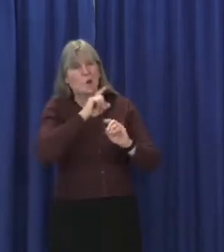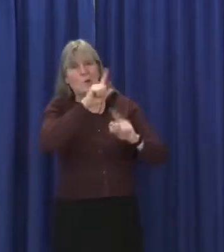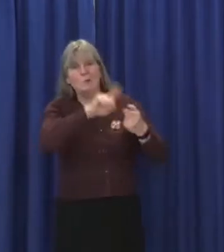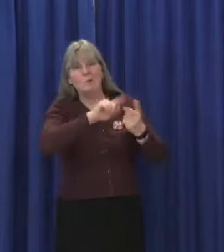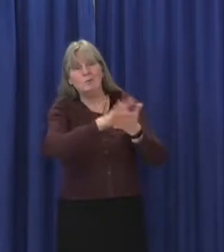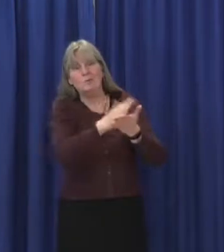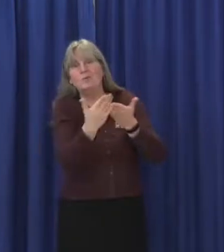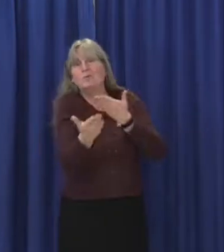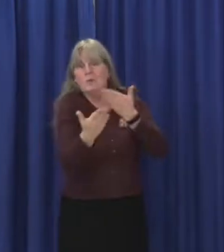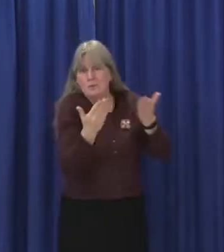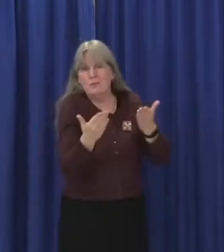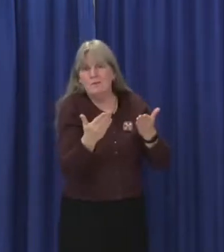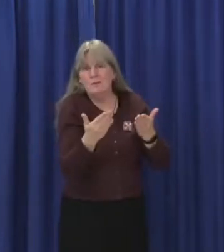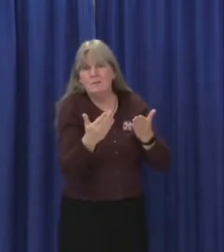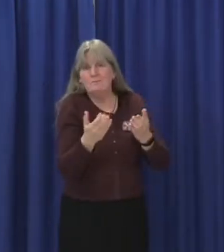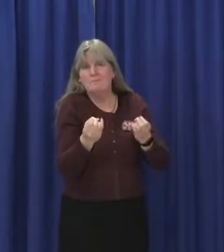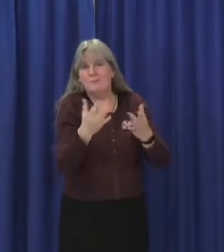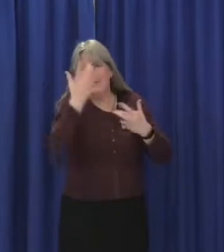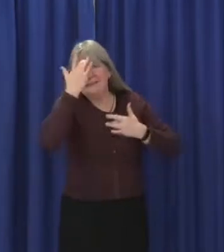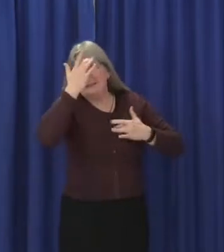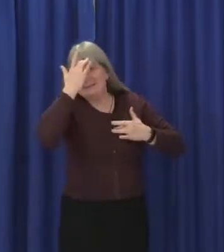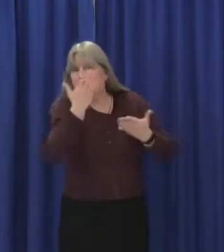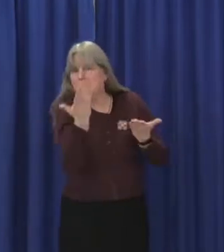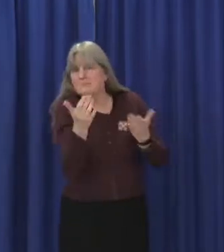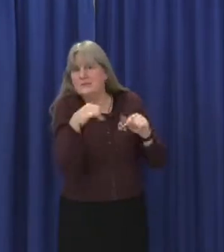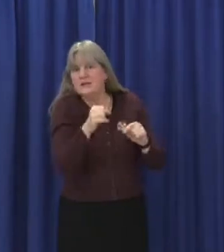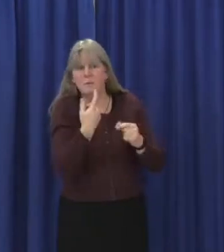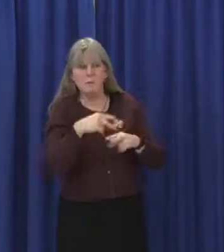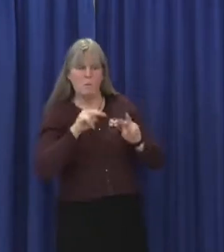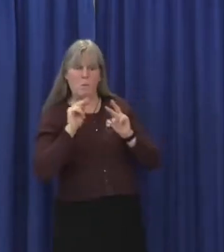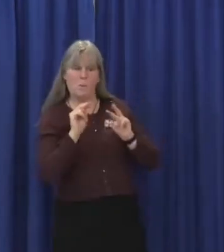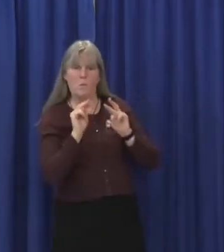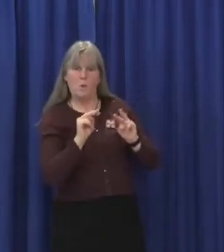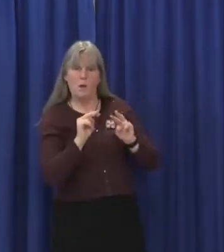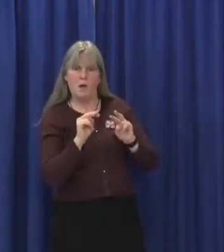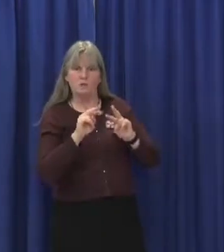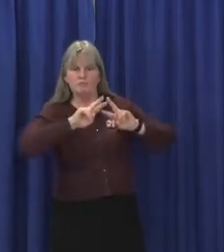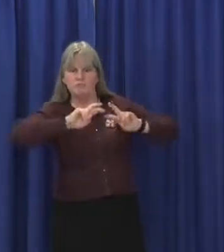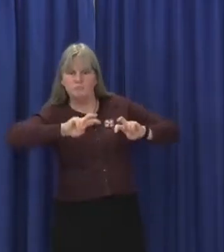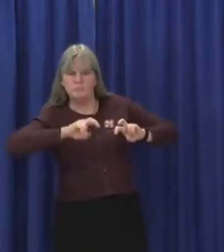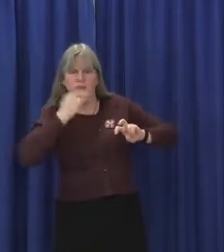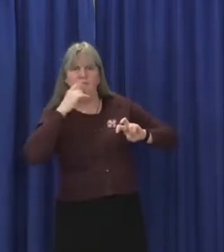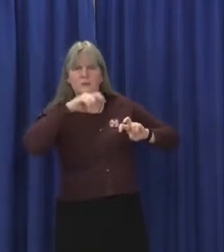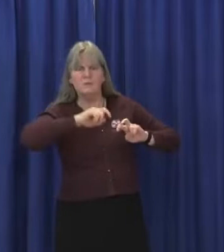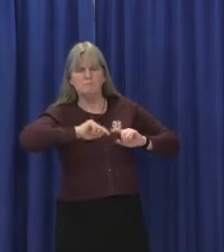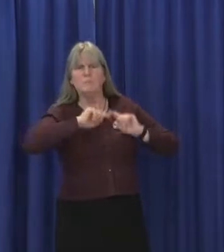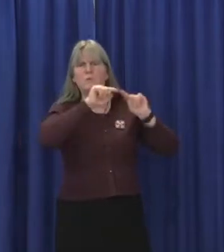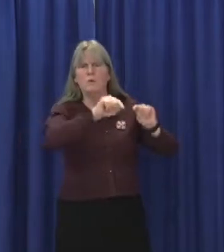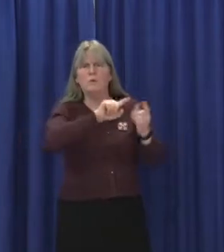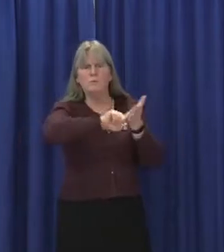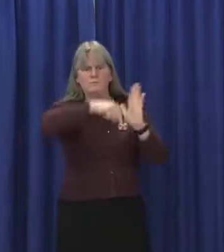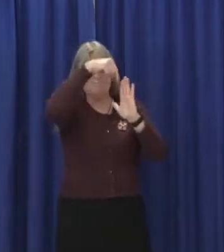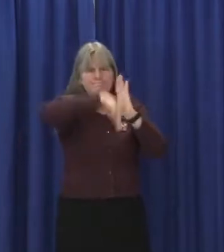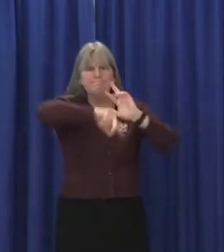this time, and something that we will monitor and investigate where necessary. This process has been a